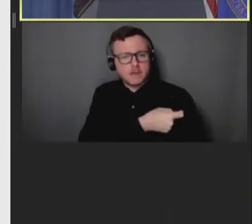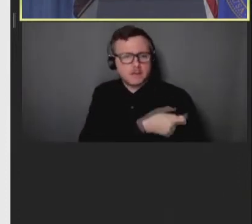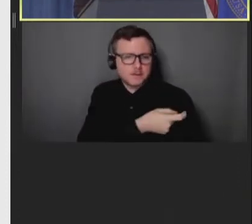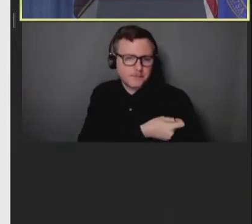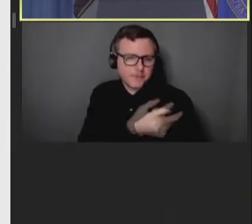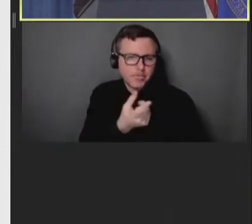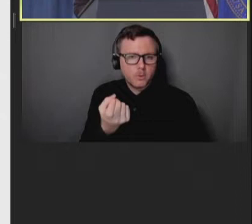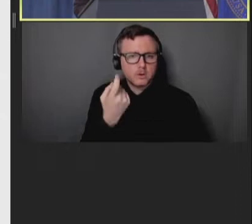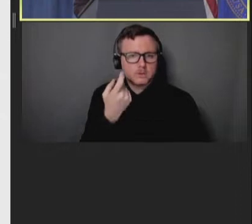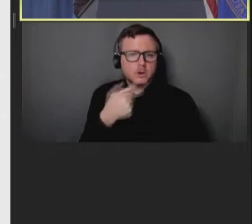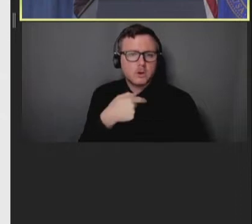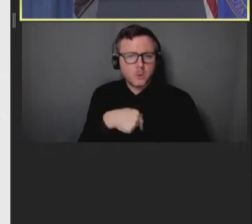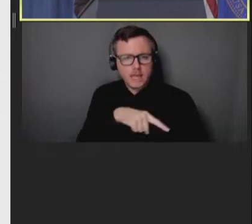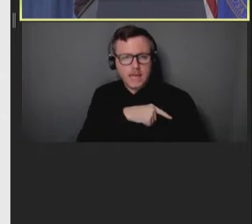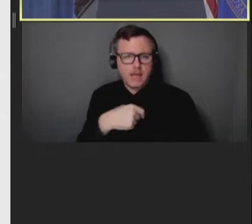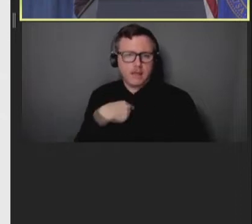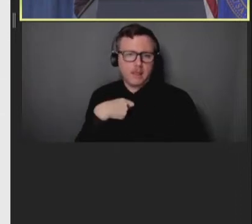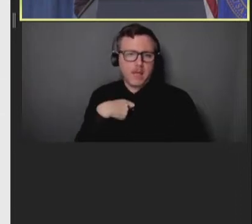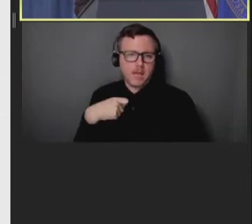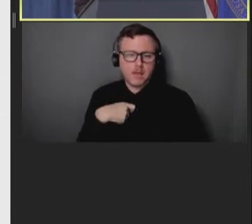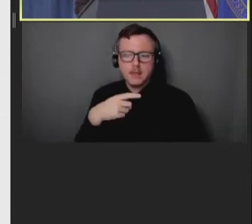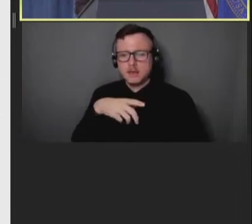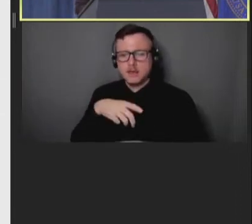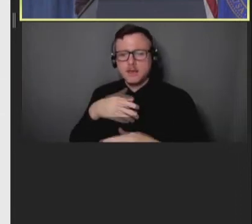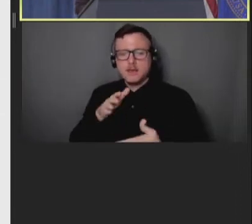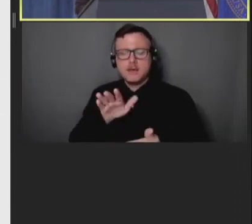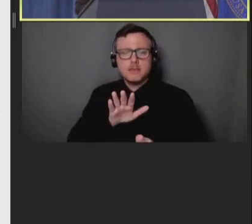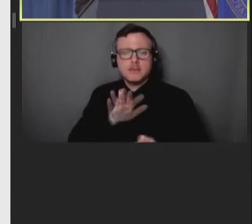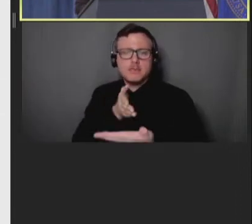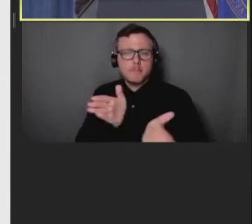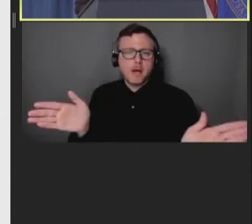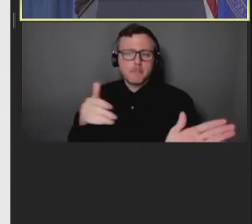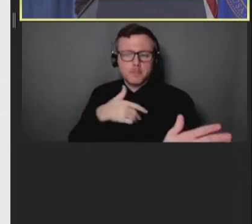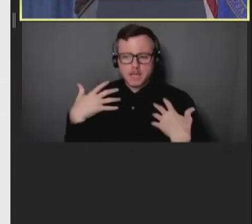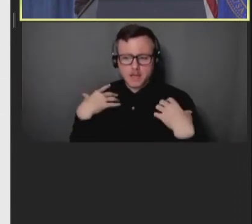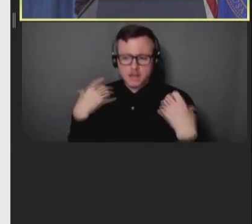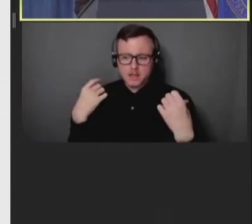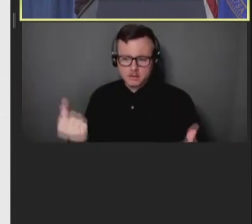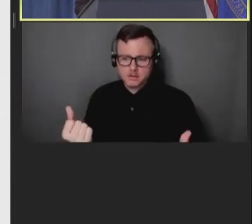Essentially, what you see across the top are the primary series, so either Moderna, Janssen,